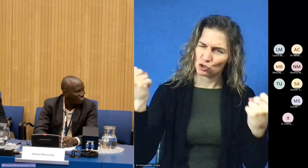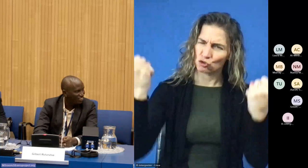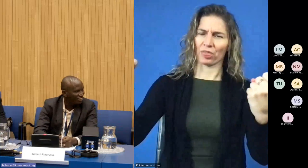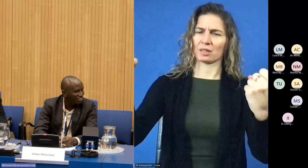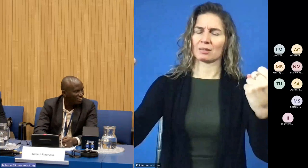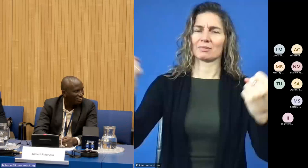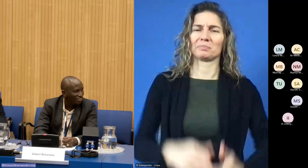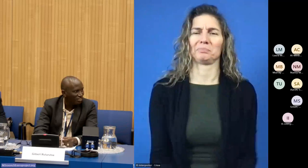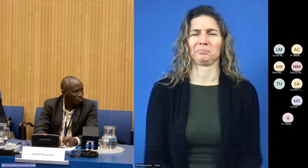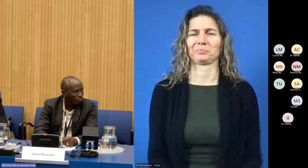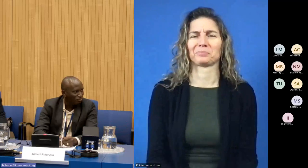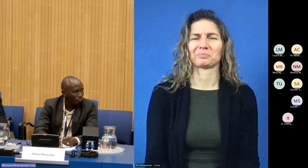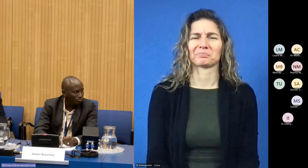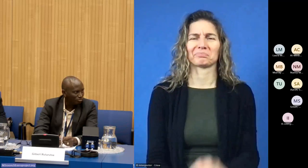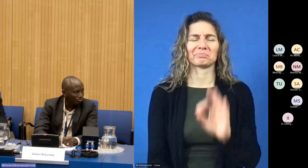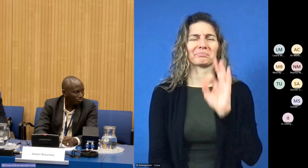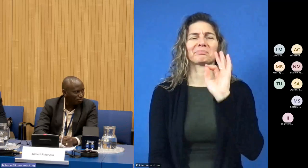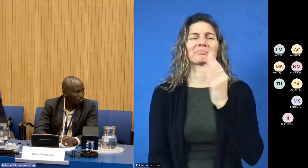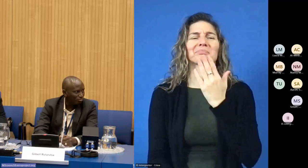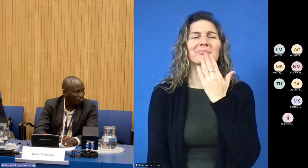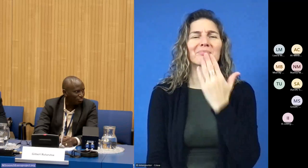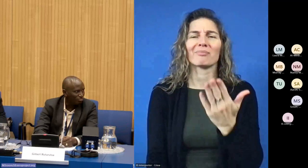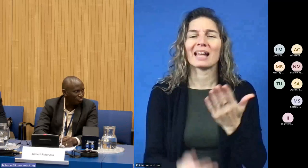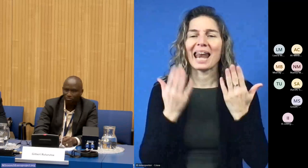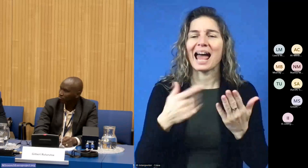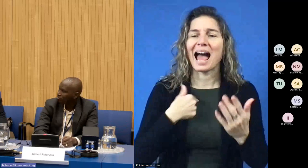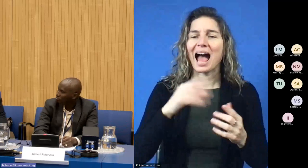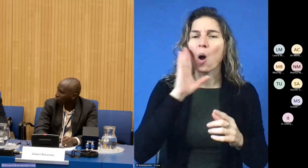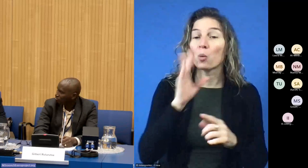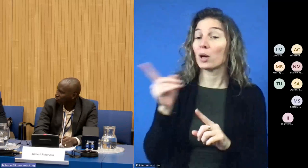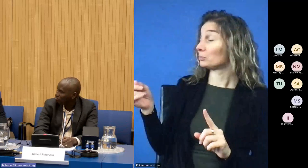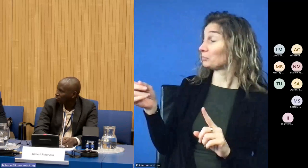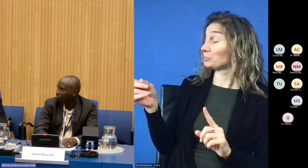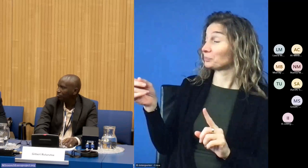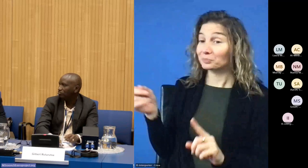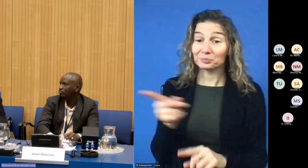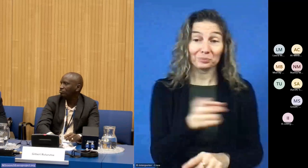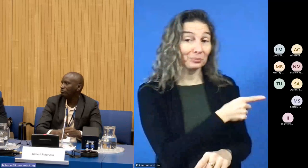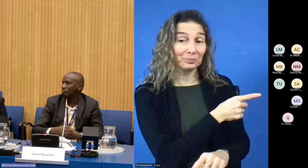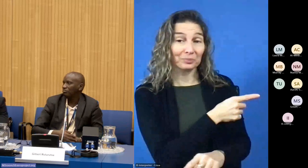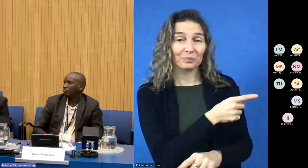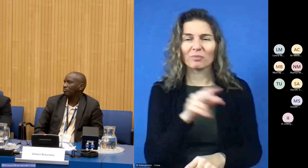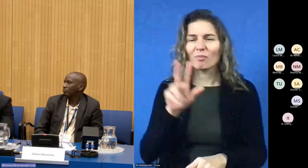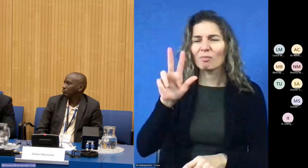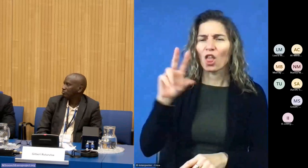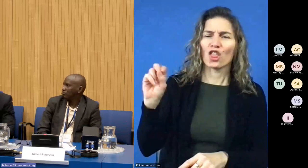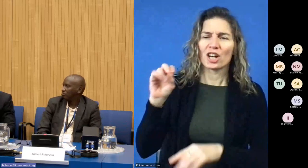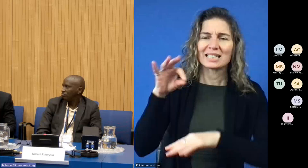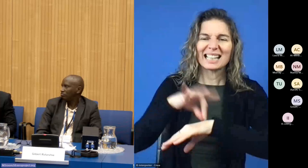much. I will start with Suparna all the way this way, you have 30 seconds for a quick wrapup.